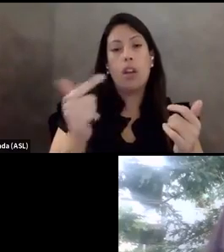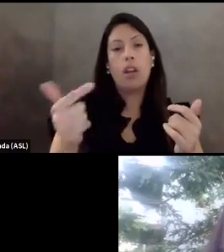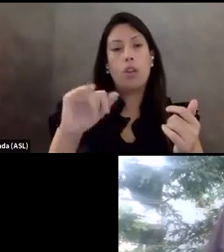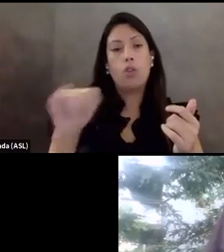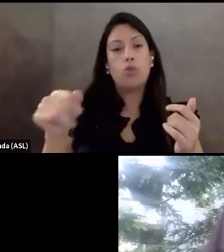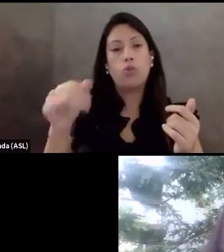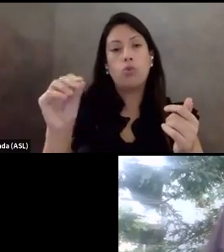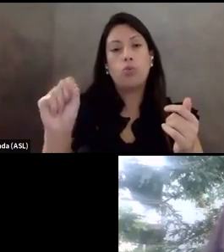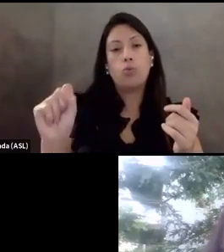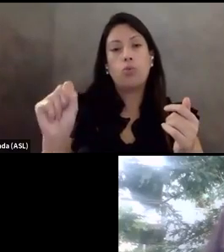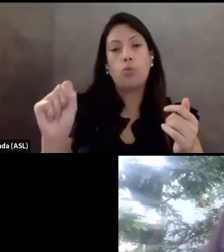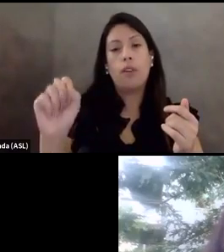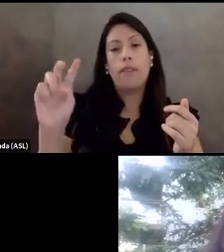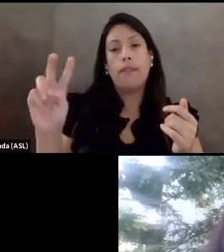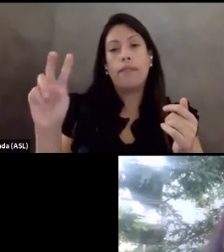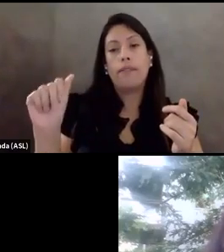Joe, you have a question.